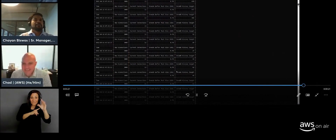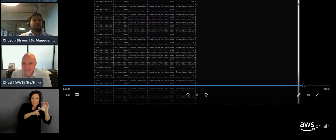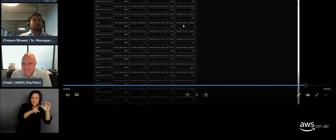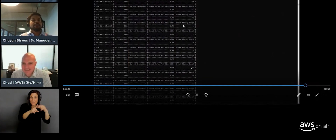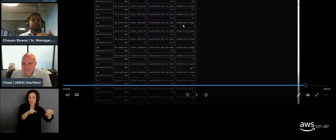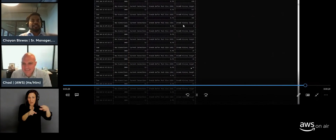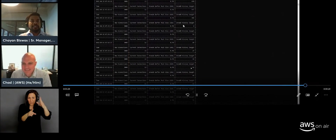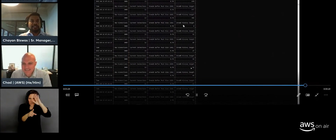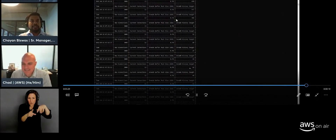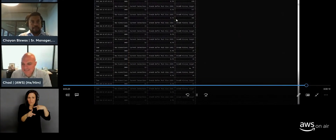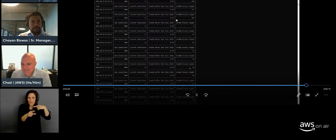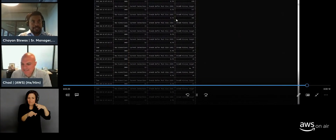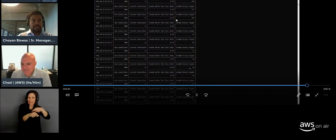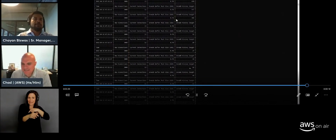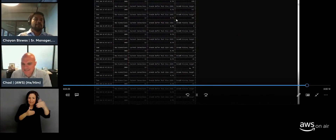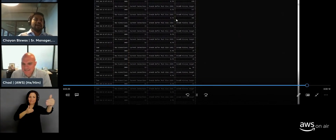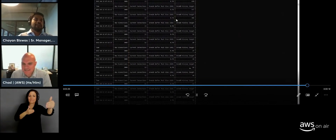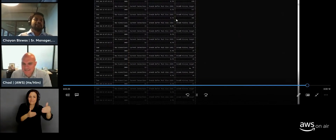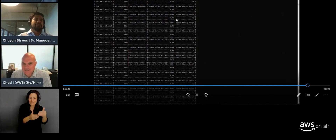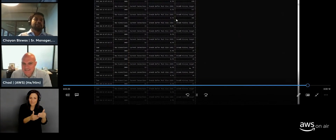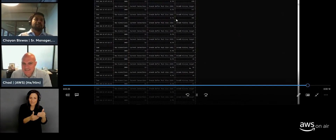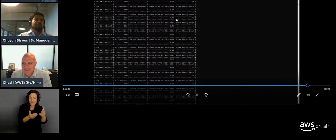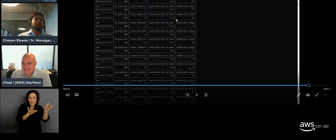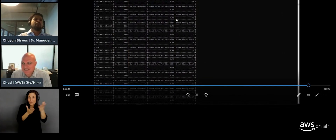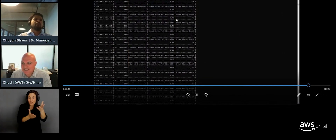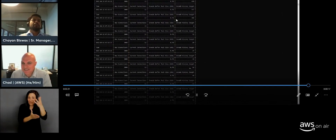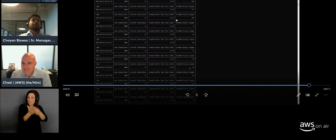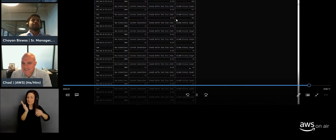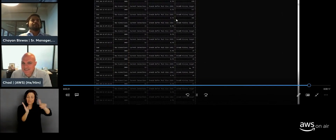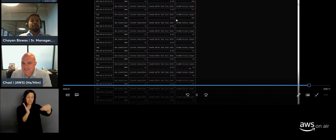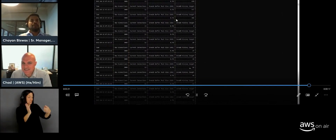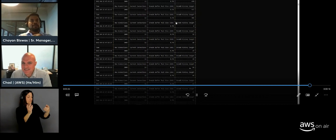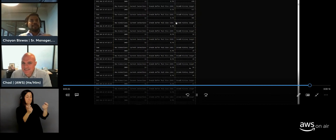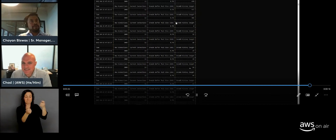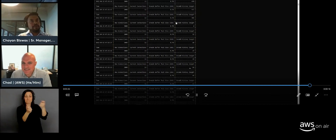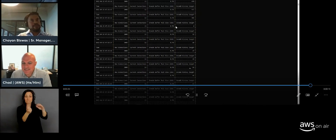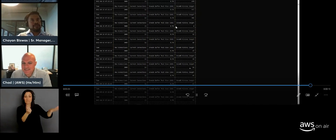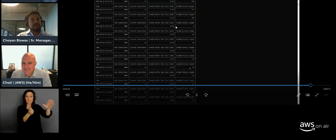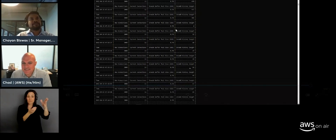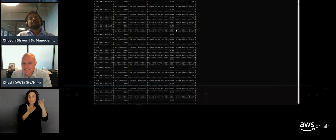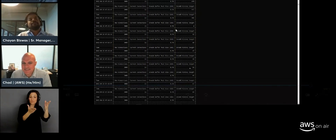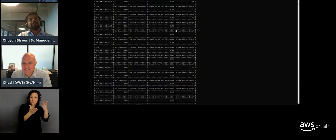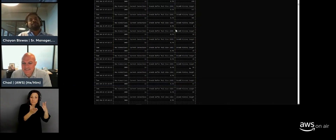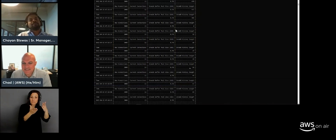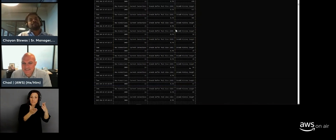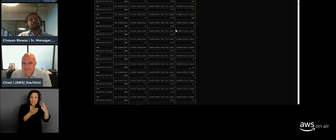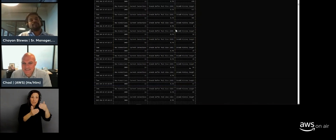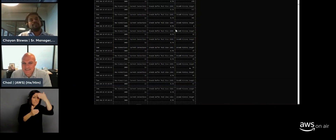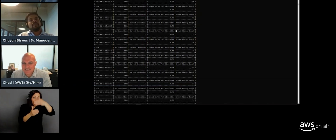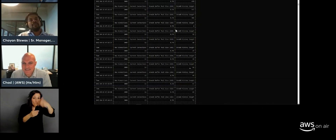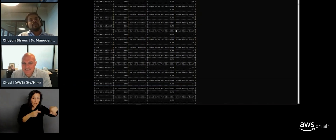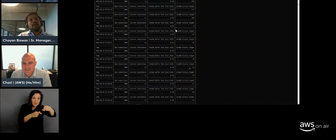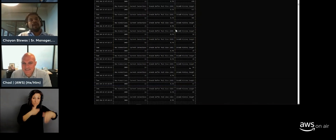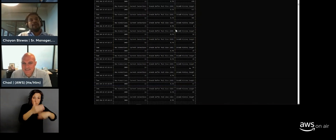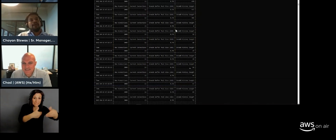So, Serverless didn't just manage the resources for the foreground process, but also background processes. Awesome. Awesome.